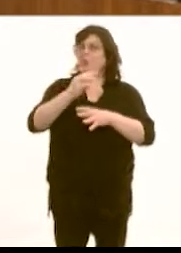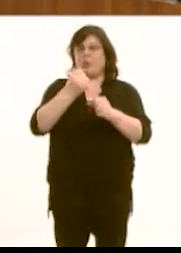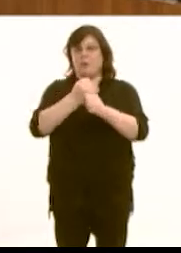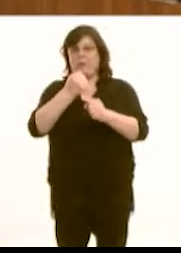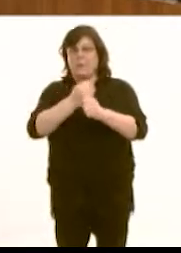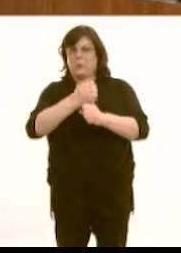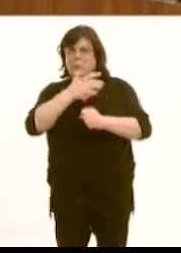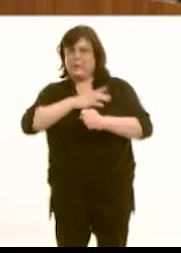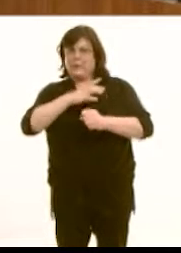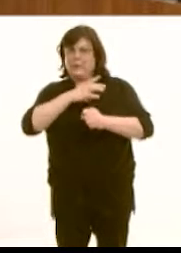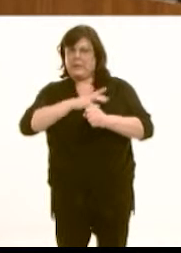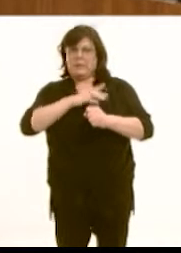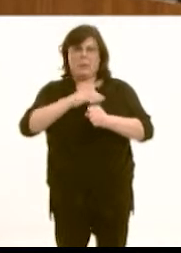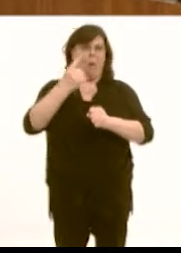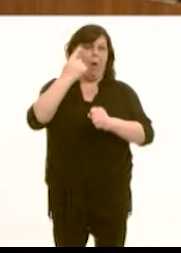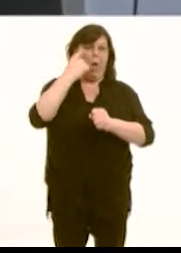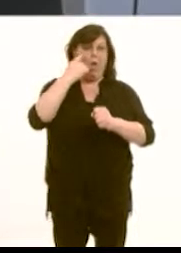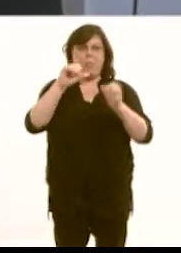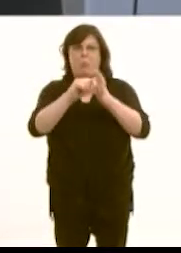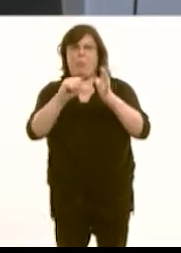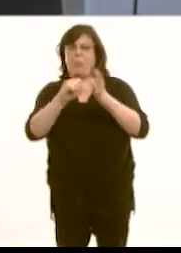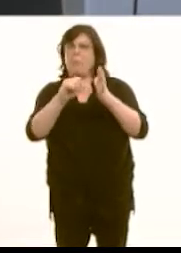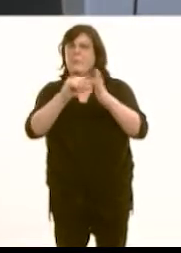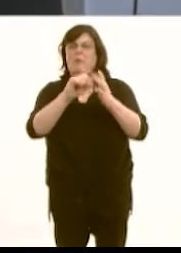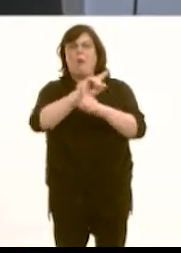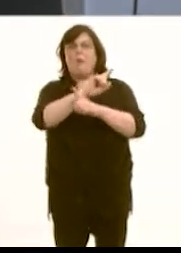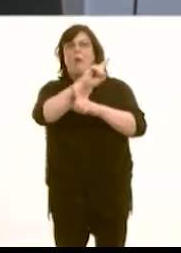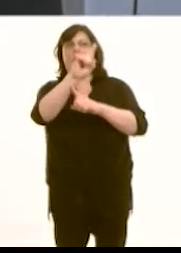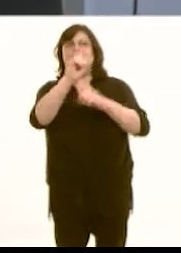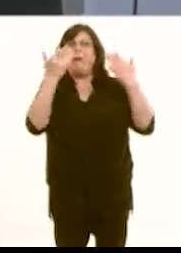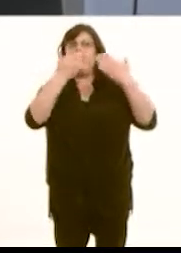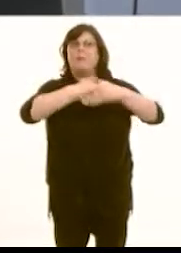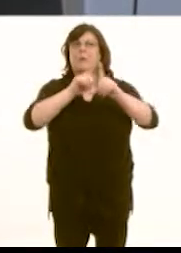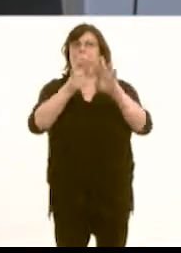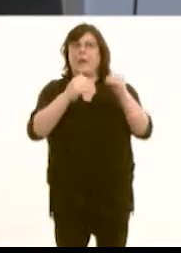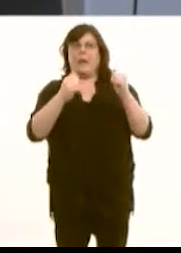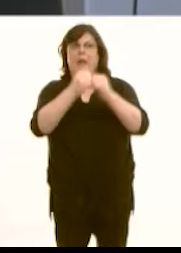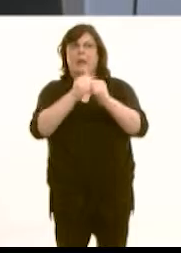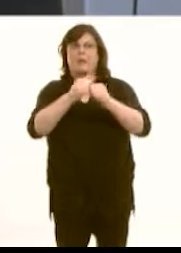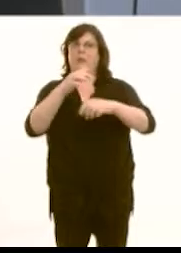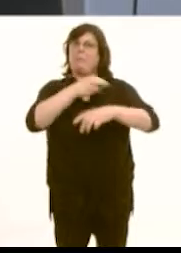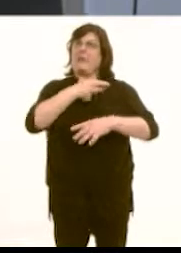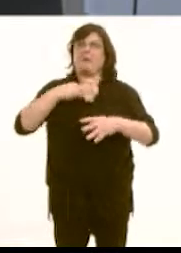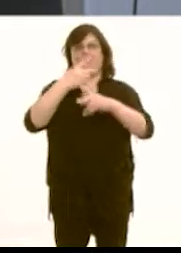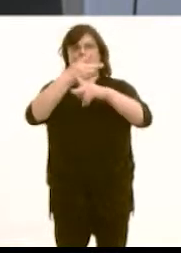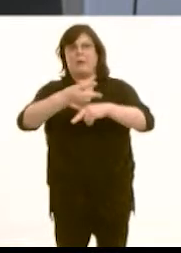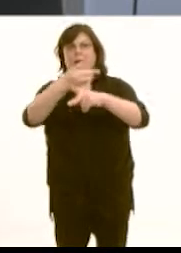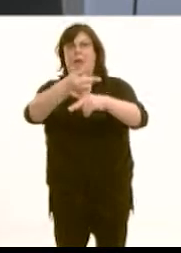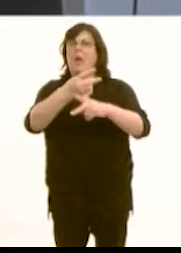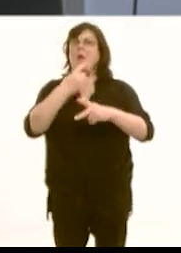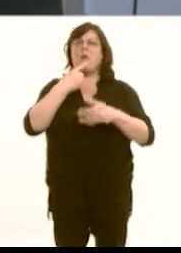the challenges in our out-of-hours care in the health service, and you will note the report that has been published today by the Public Services Ombudsman for Wales, which